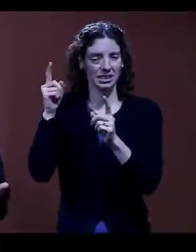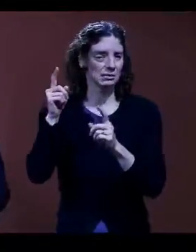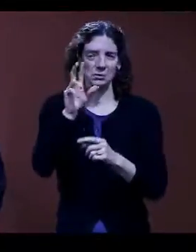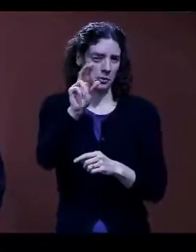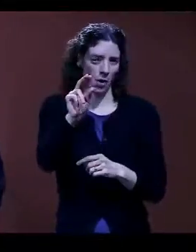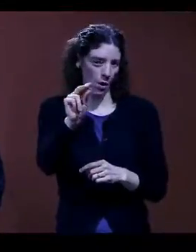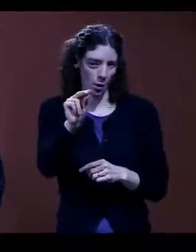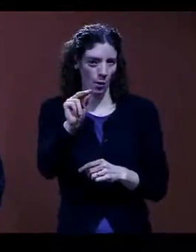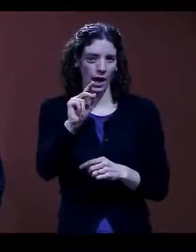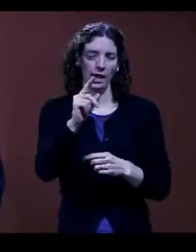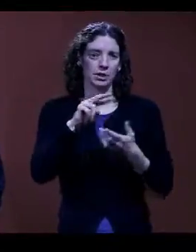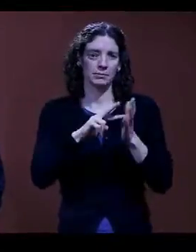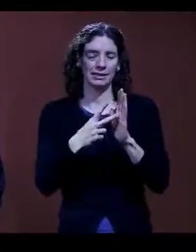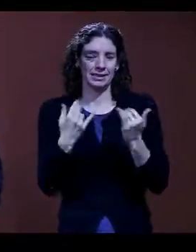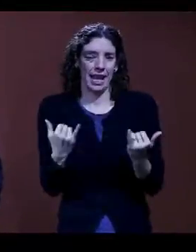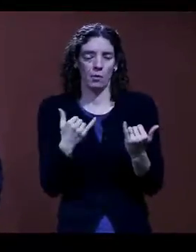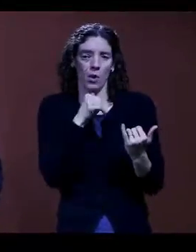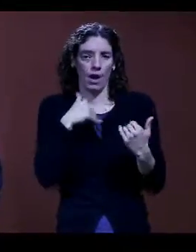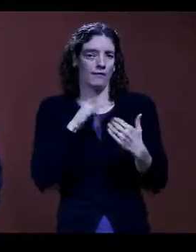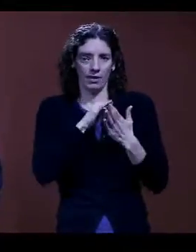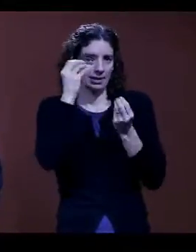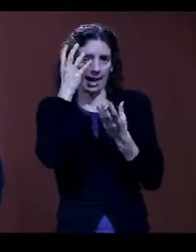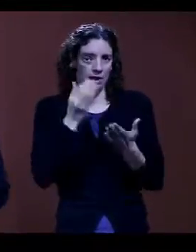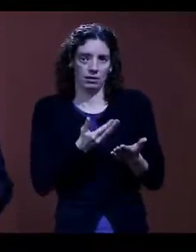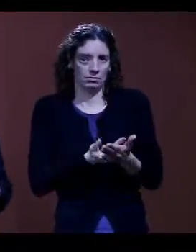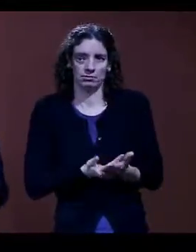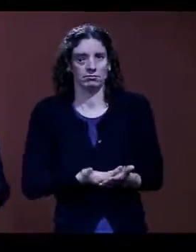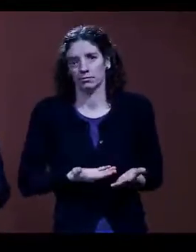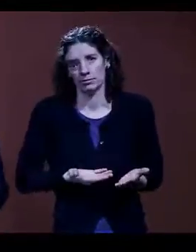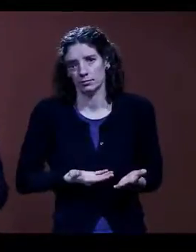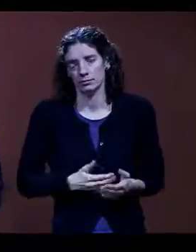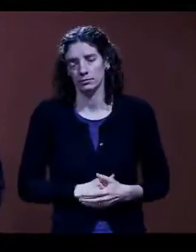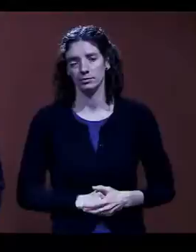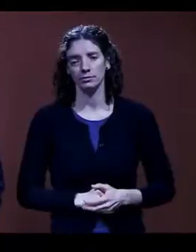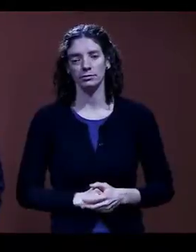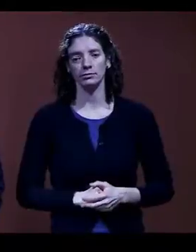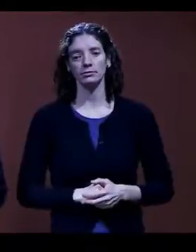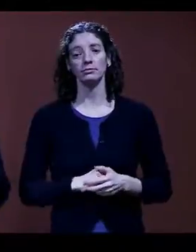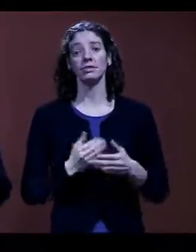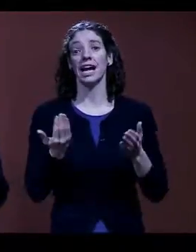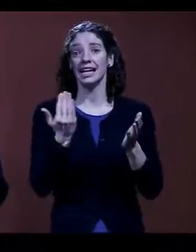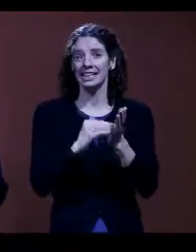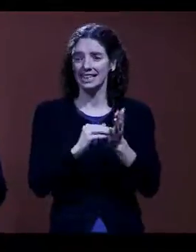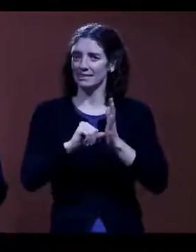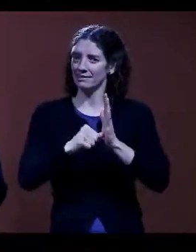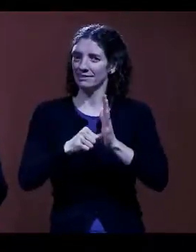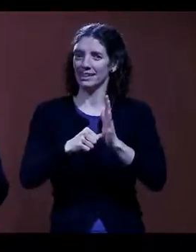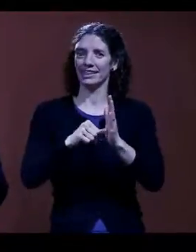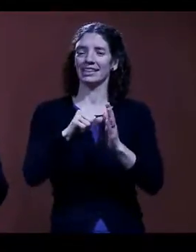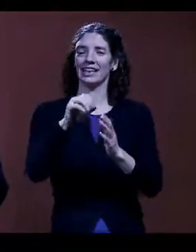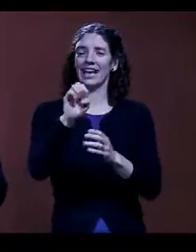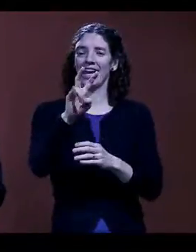in other outcome areas. Evidence-based practices, again, another key piece of being smart -